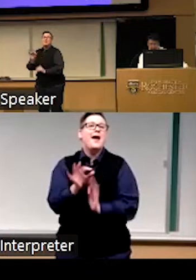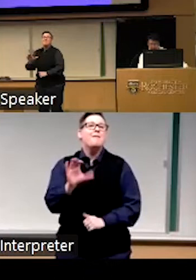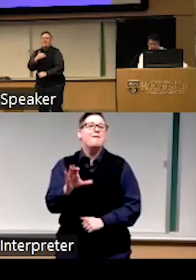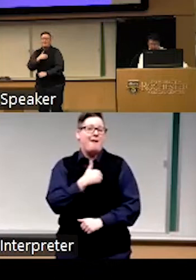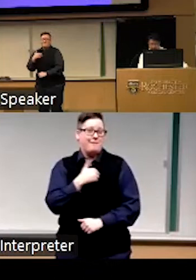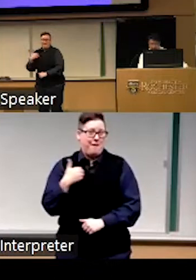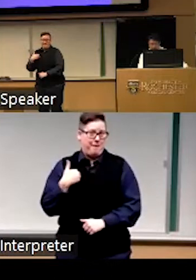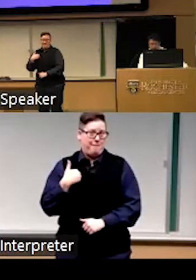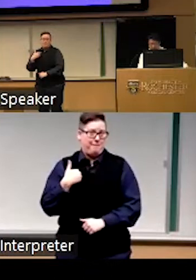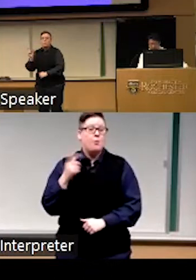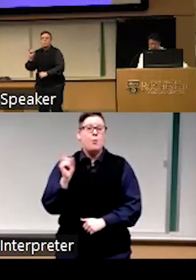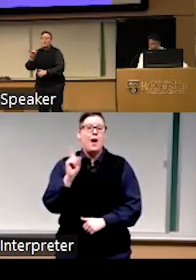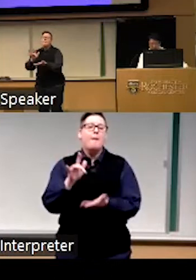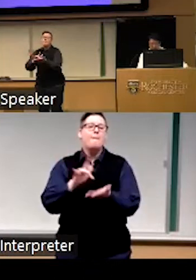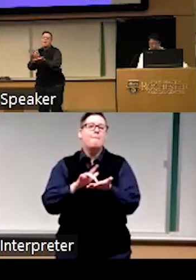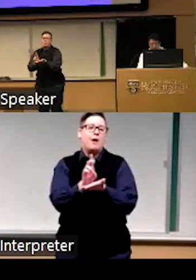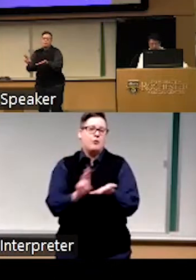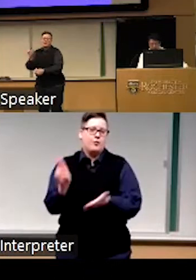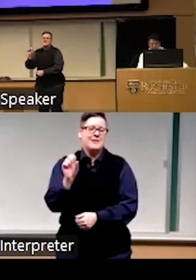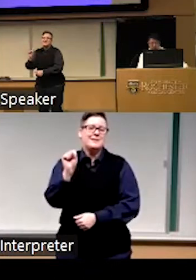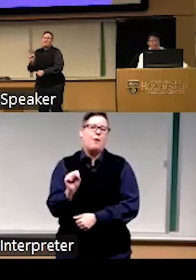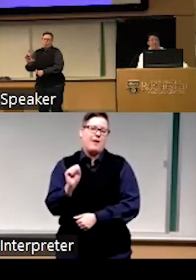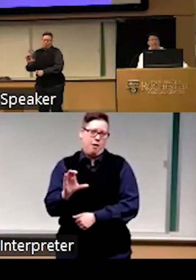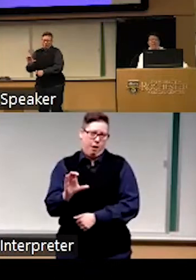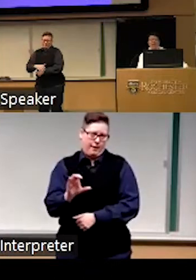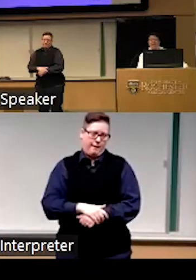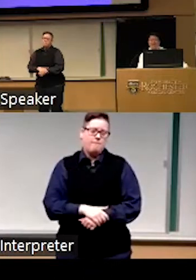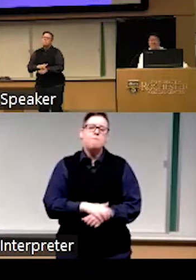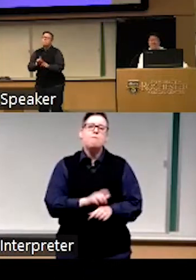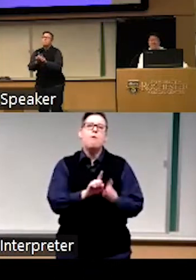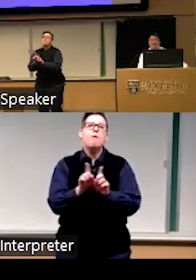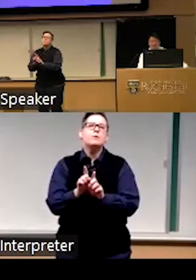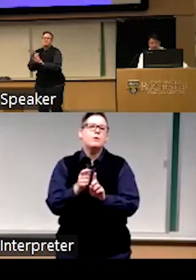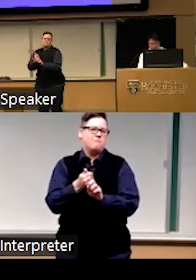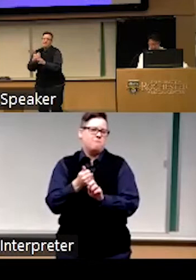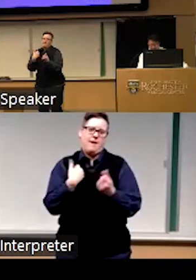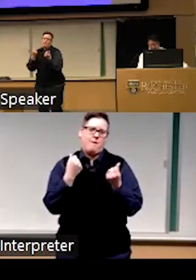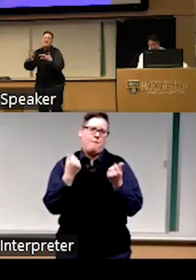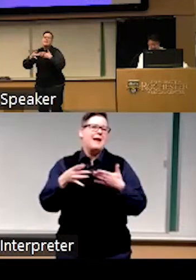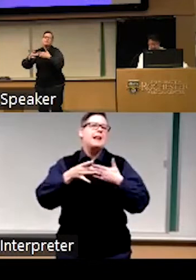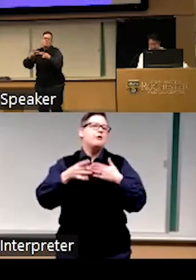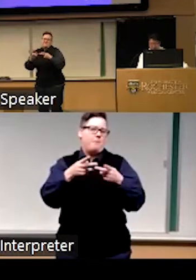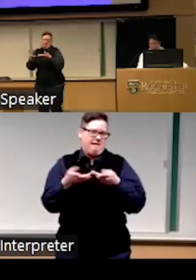at the Medical University of South Carolina where he also had several leadership positions including